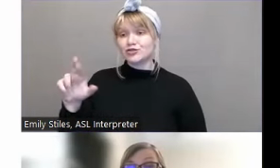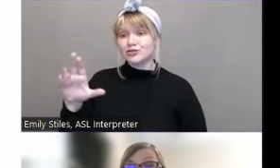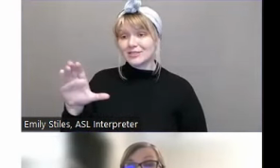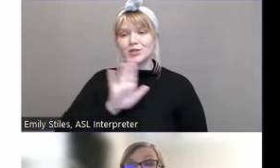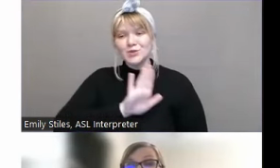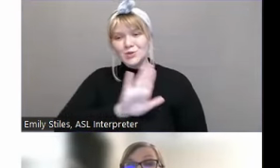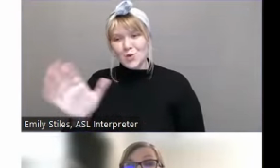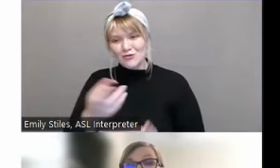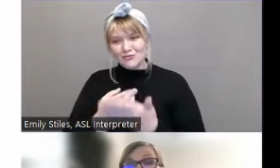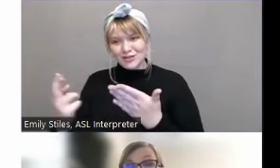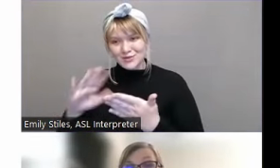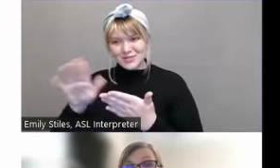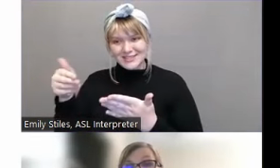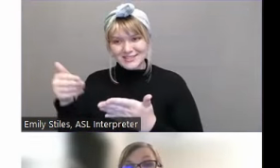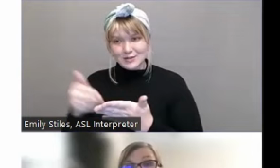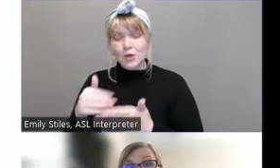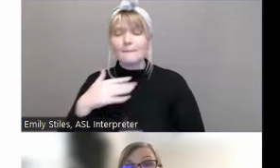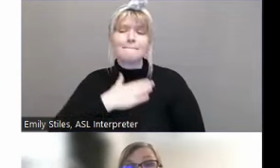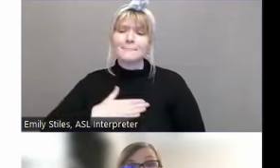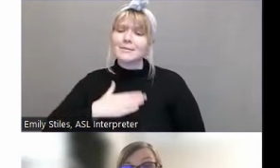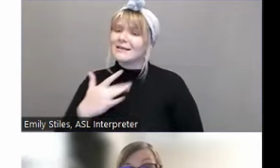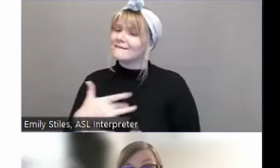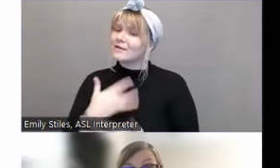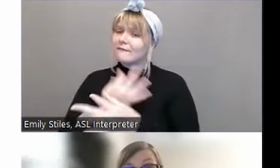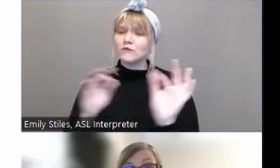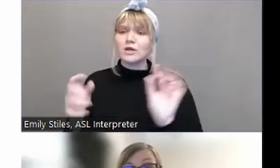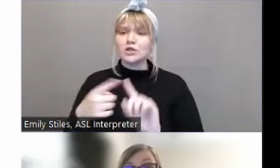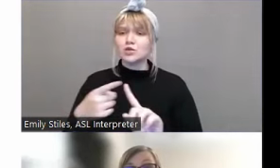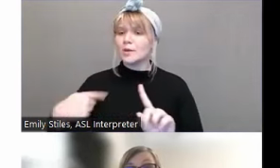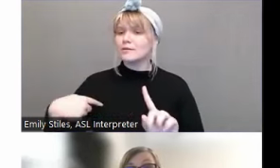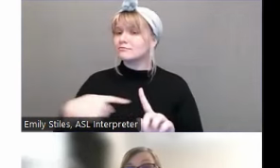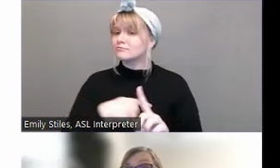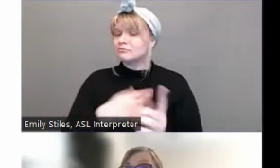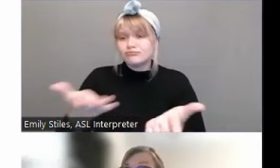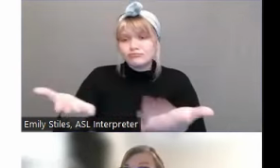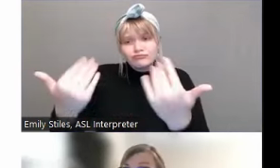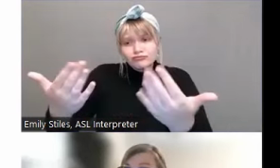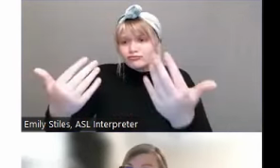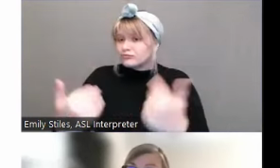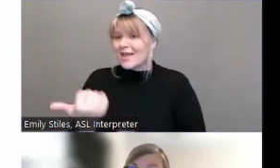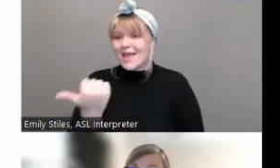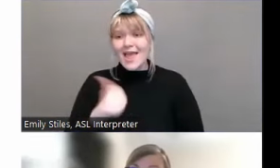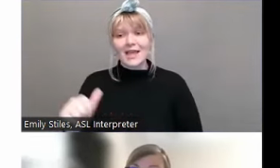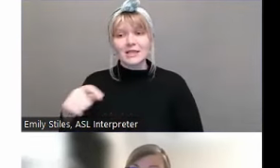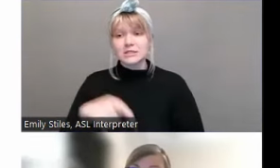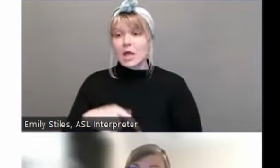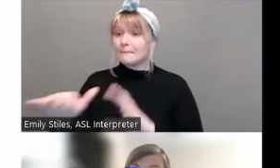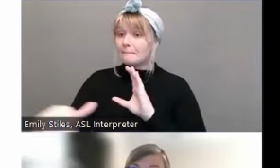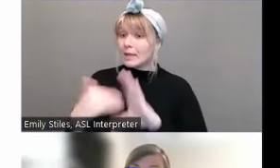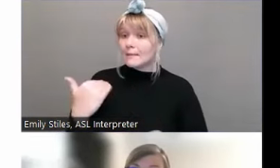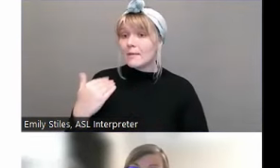Please feel free to email us anytime if you have any technical assistance ideas, or trainings,